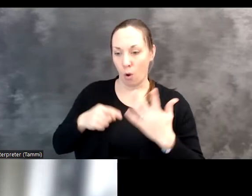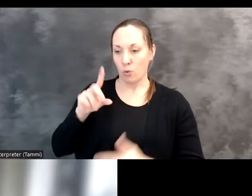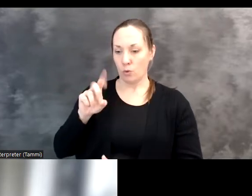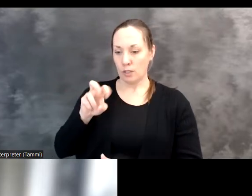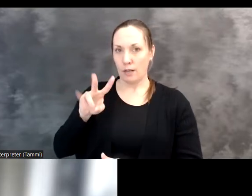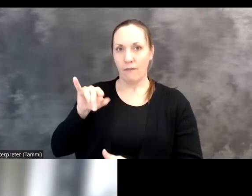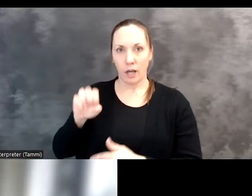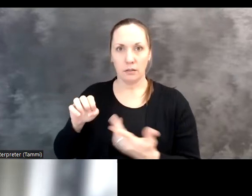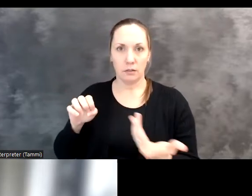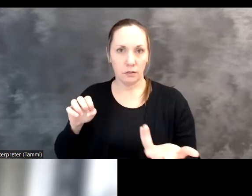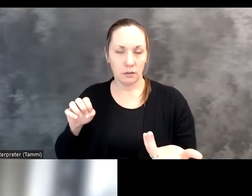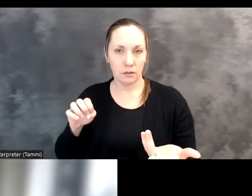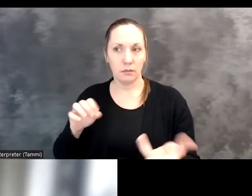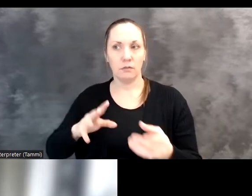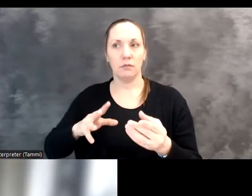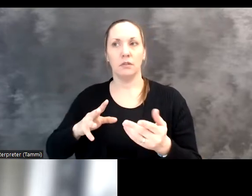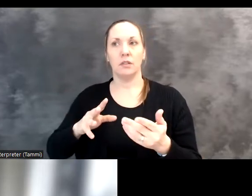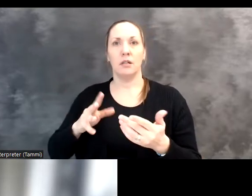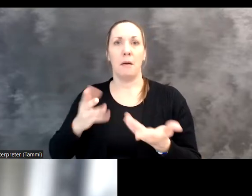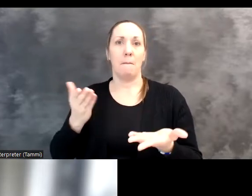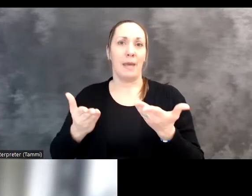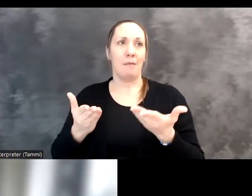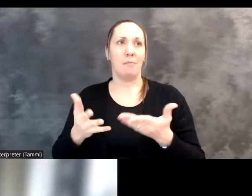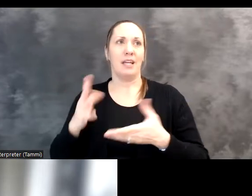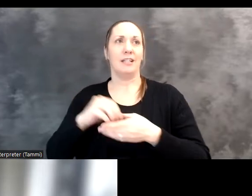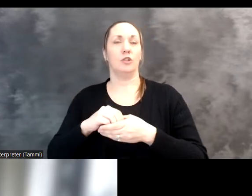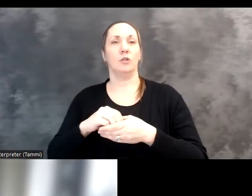integration into the environment so that we're not worried